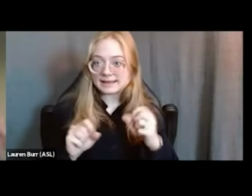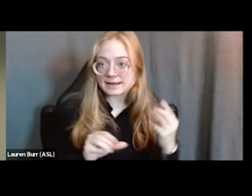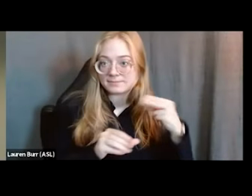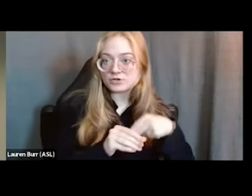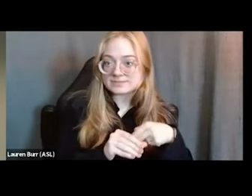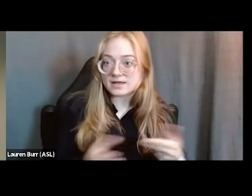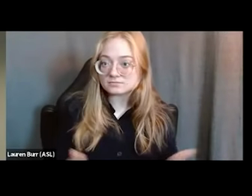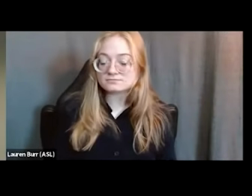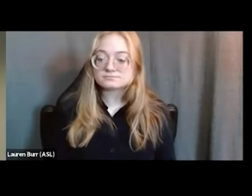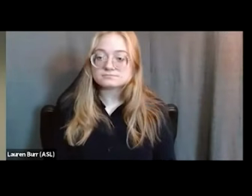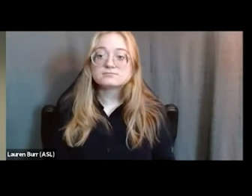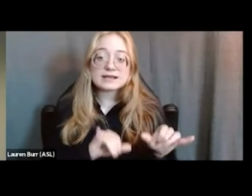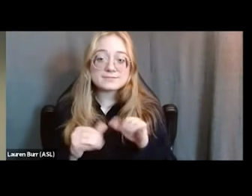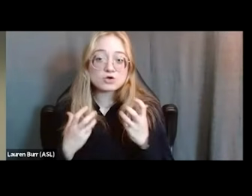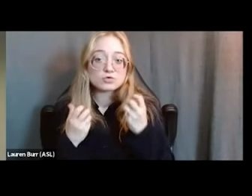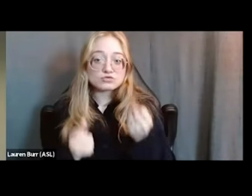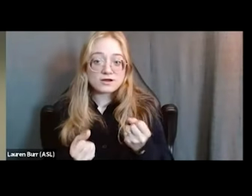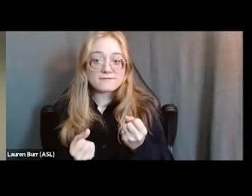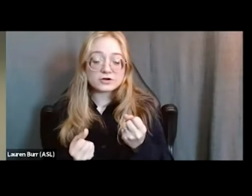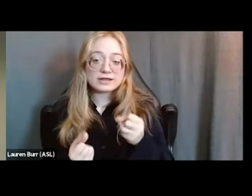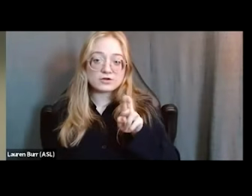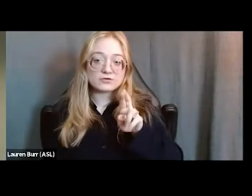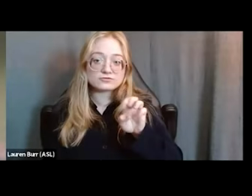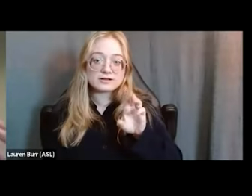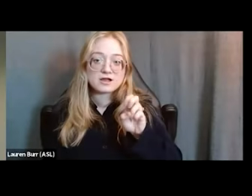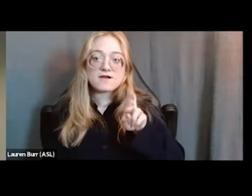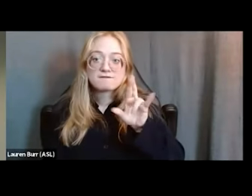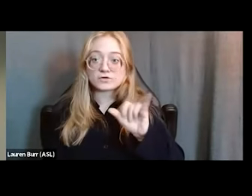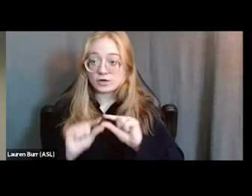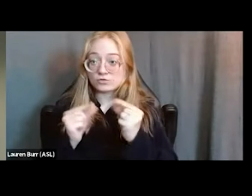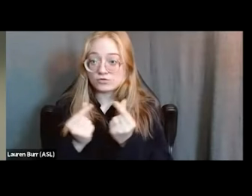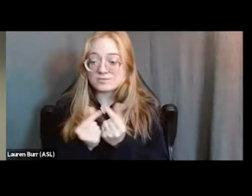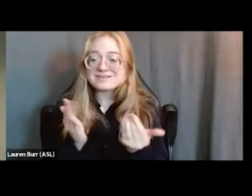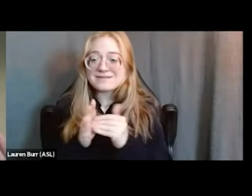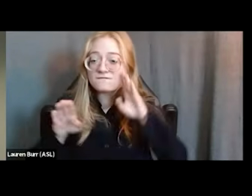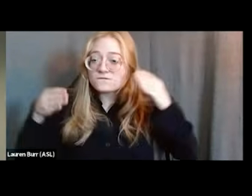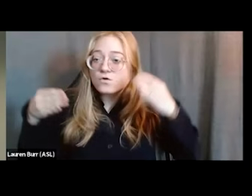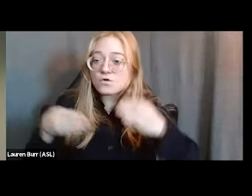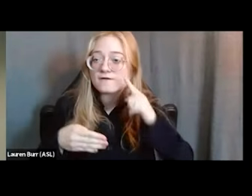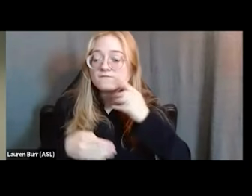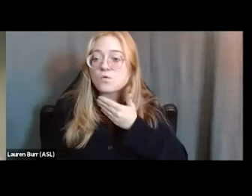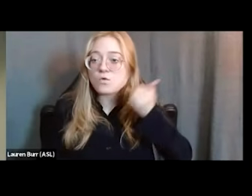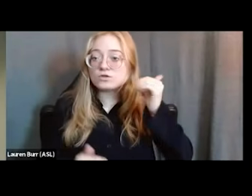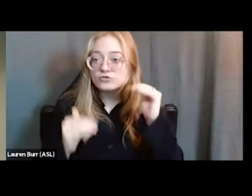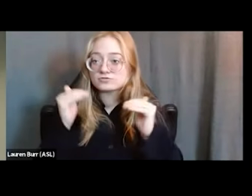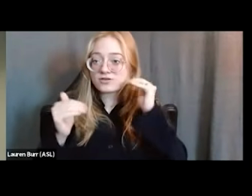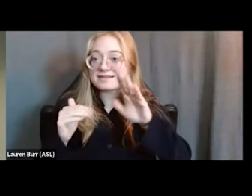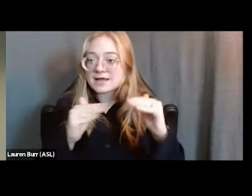Similarly, recovery groups, and making recovery groups that are focused again on older adults and more on their peers and their experiences,